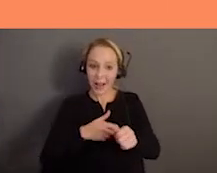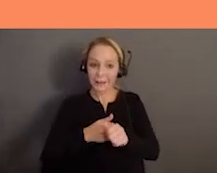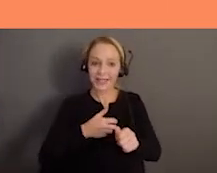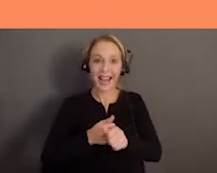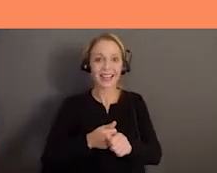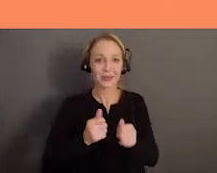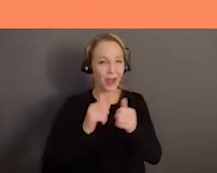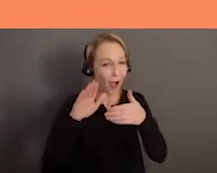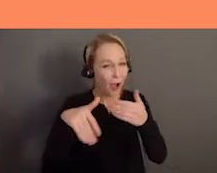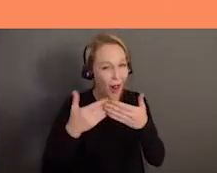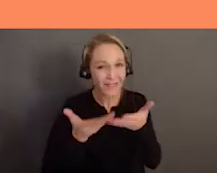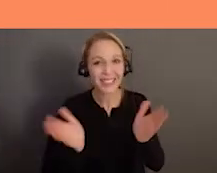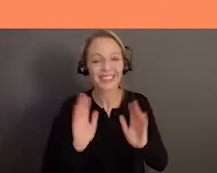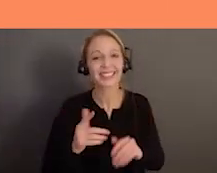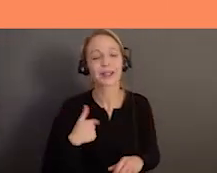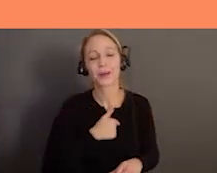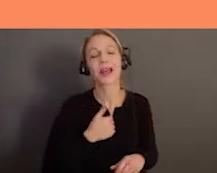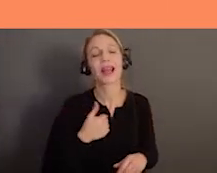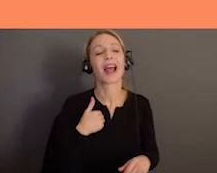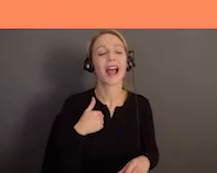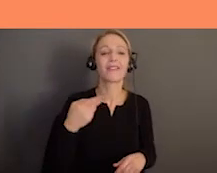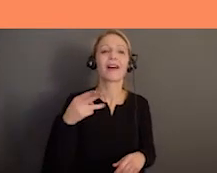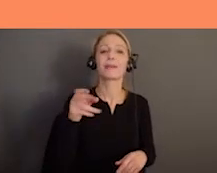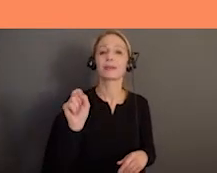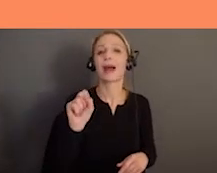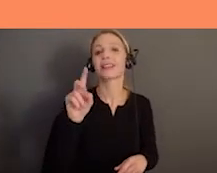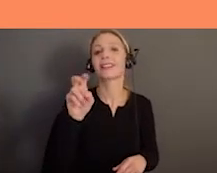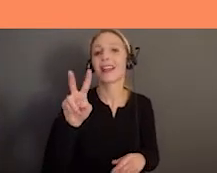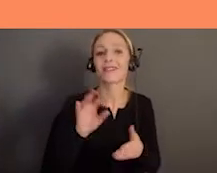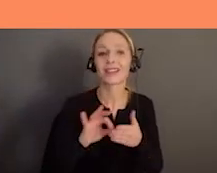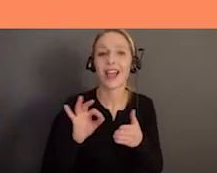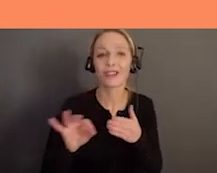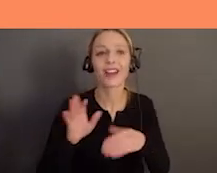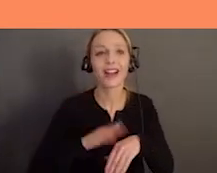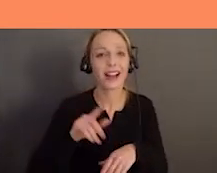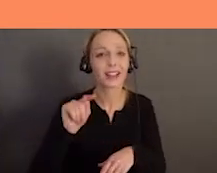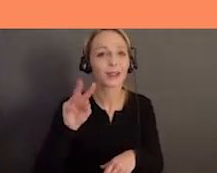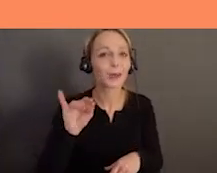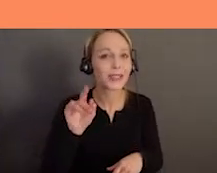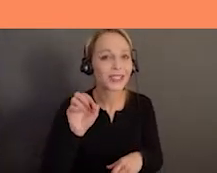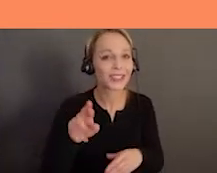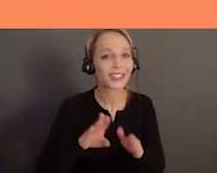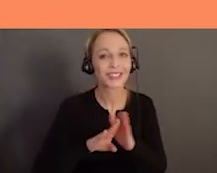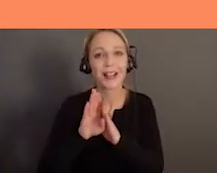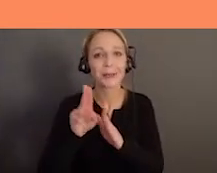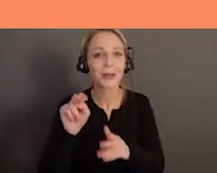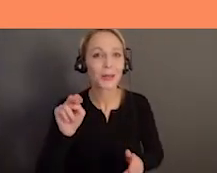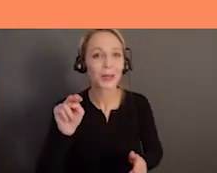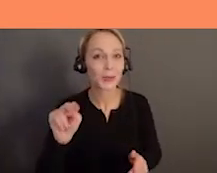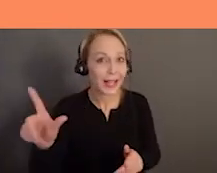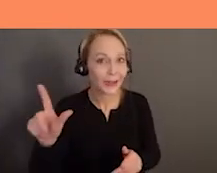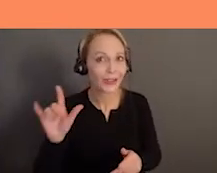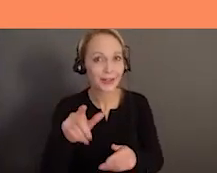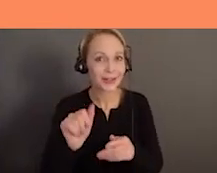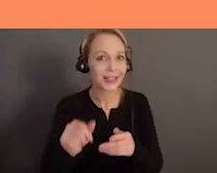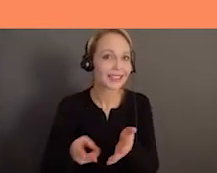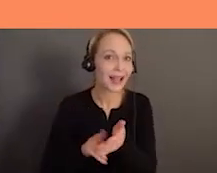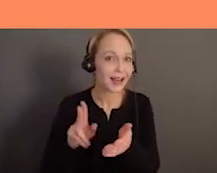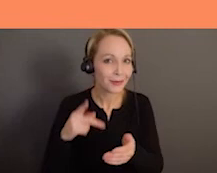HAVE THE HubSpot DEV-ACCOUNT ON TWITTER. AND A DEVELOPER NEWSLETTER THAT YOU CAN SIGN UP FOR AND